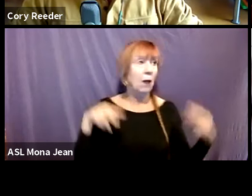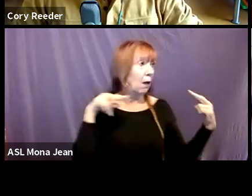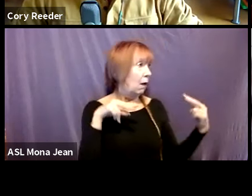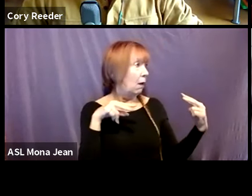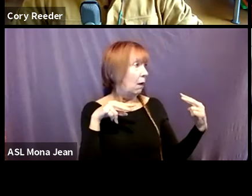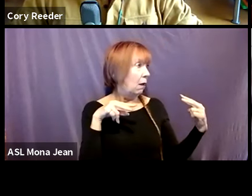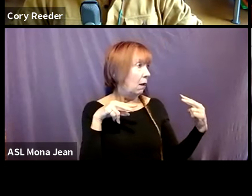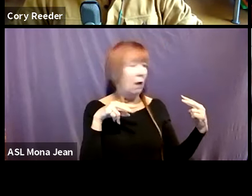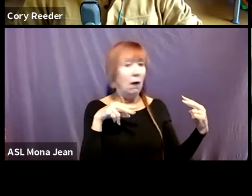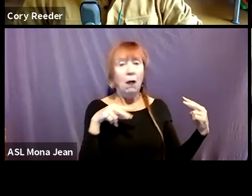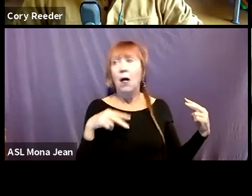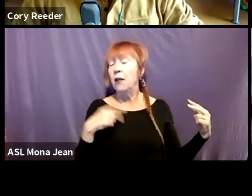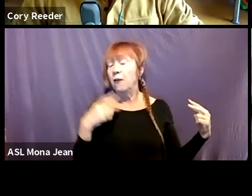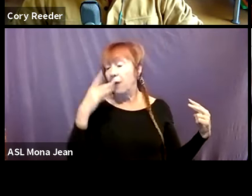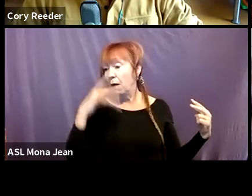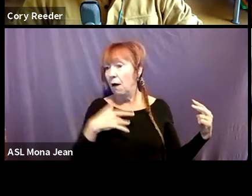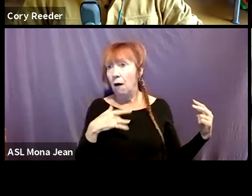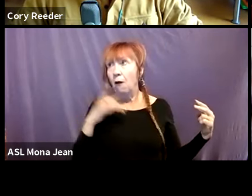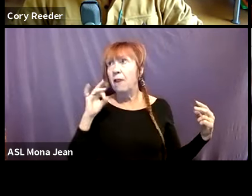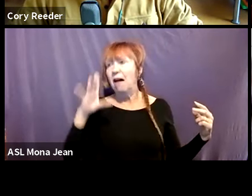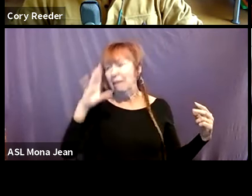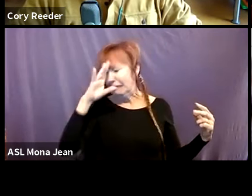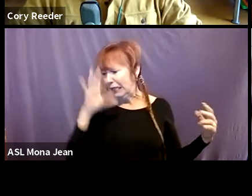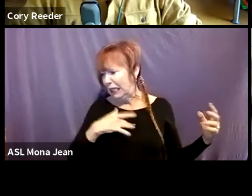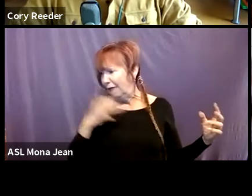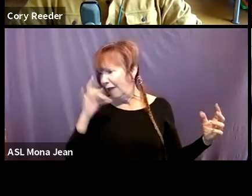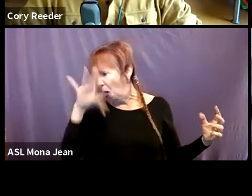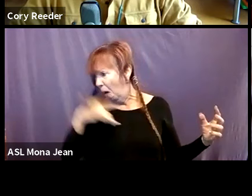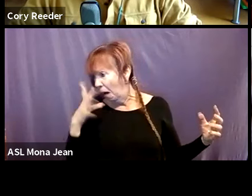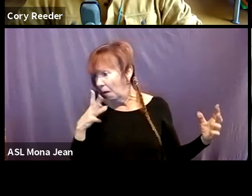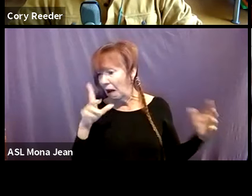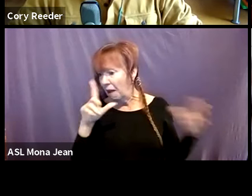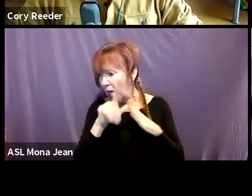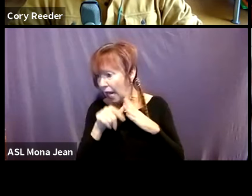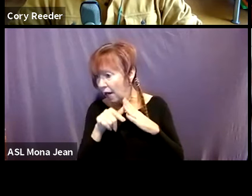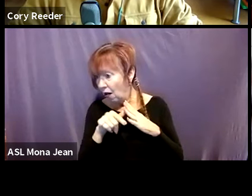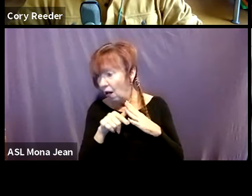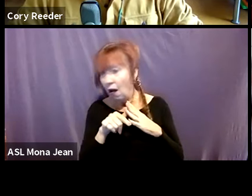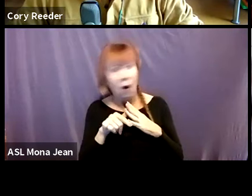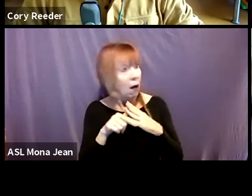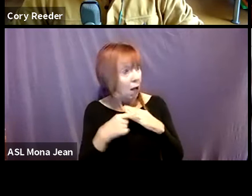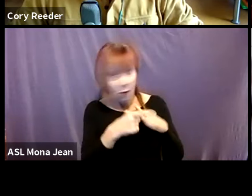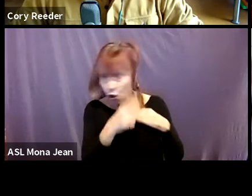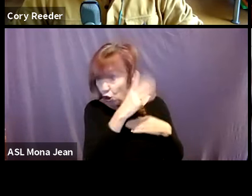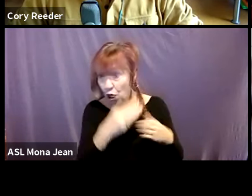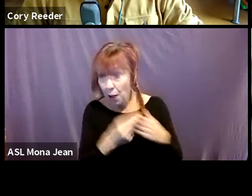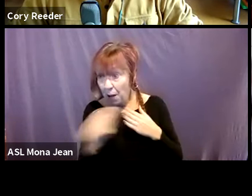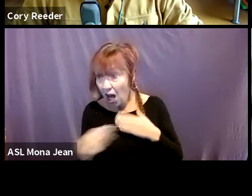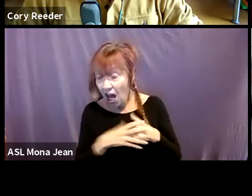and then, suddenly, they're like, "Oh, they're gonna buy it", you know? And then some people who seem to love it, and you're like,